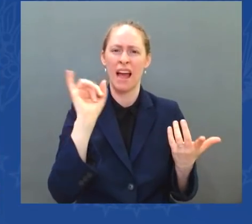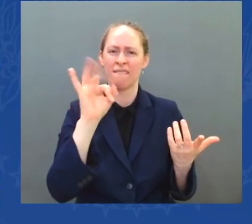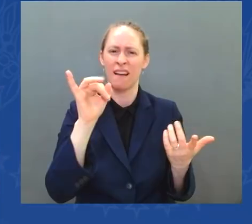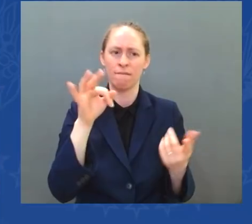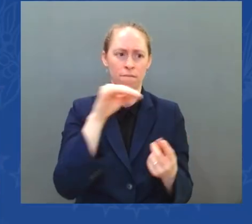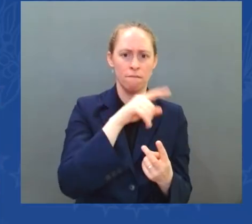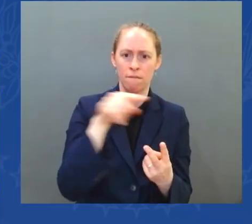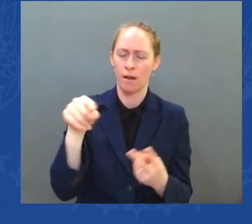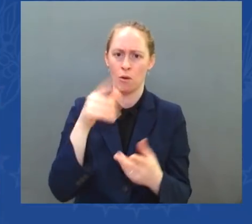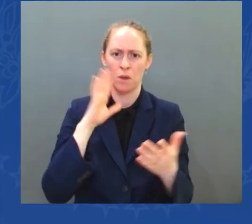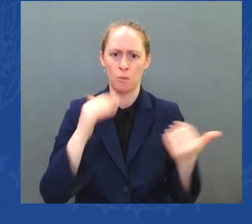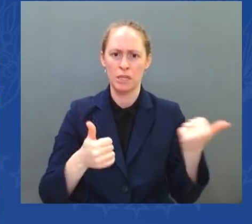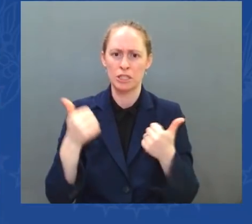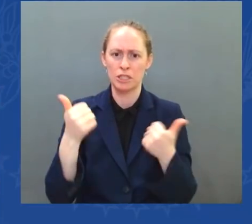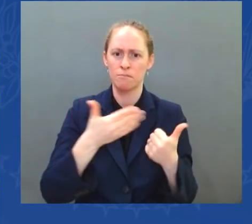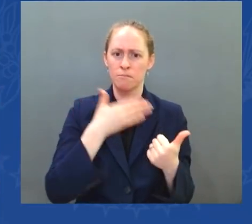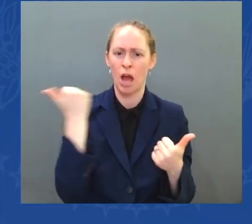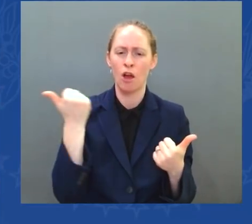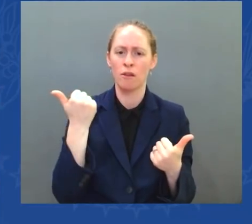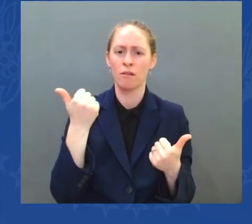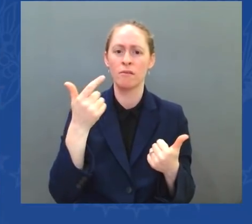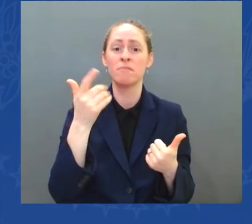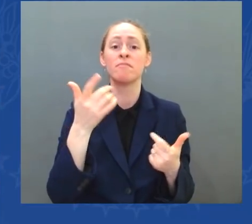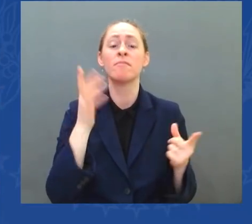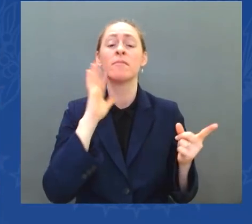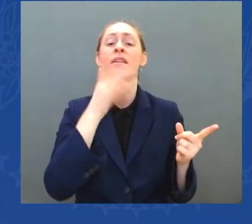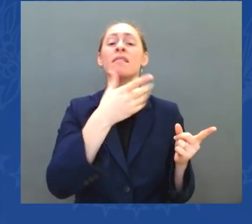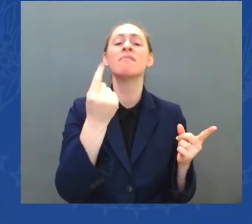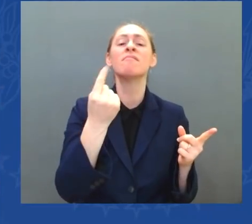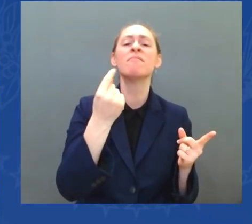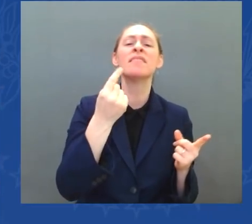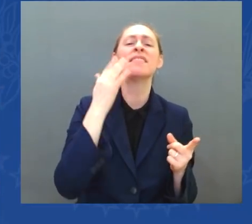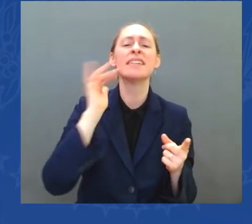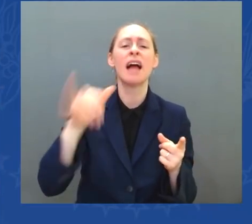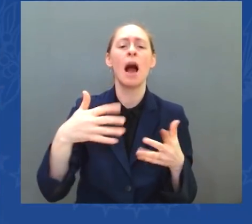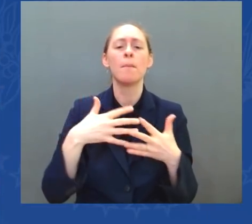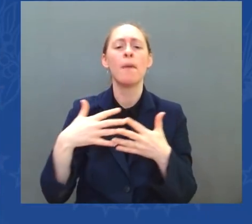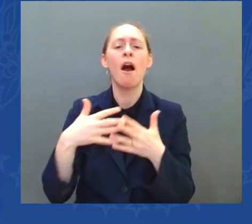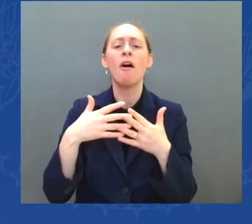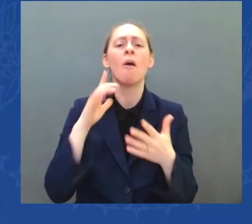Well, this year, $92 million is available to North Carolina